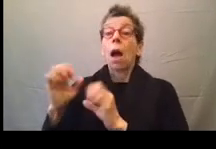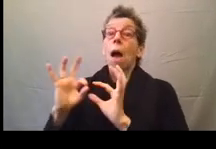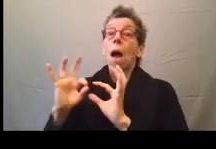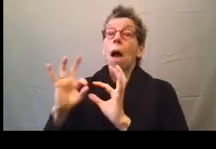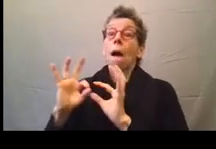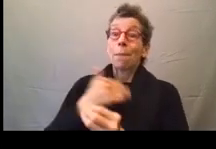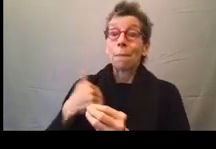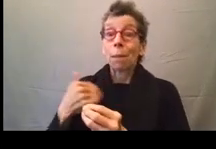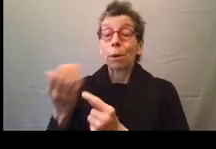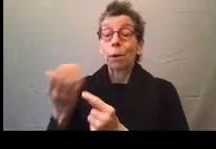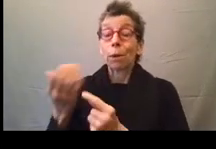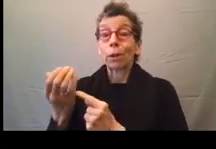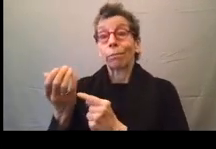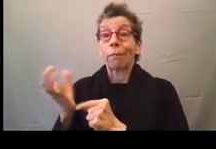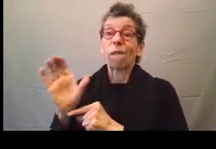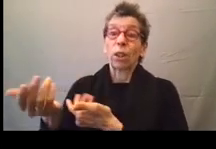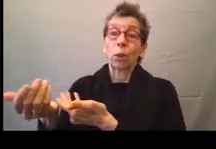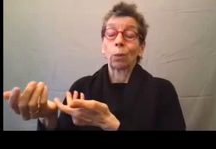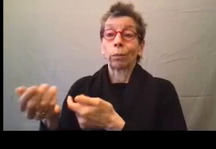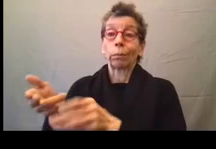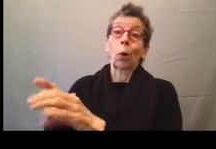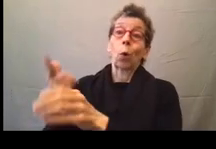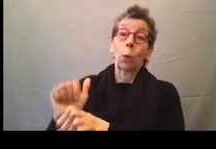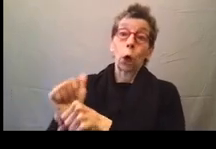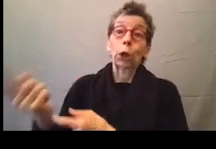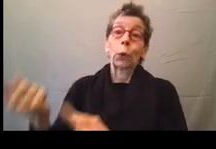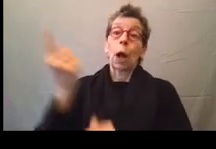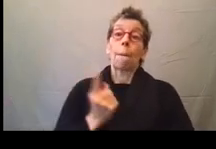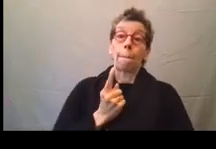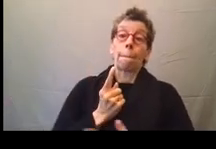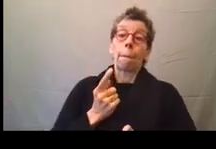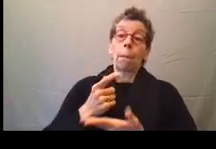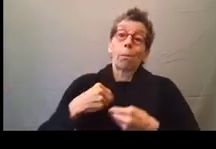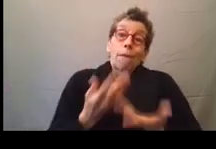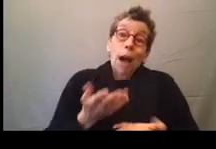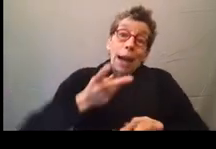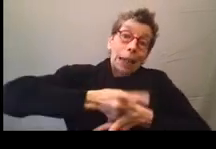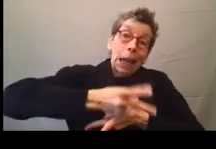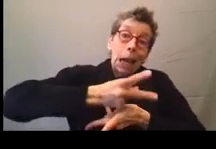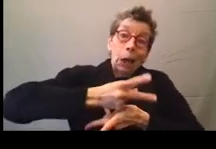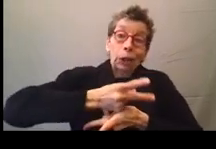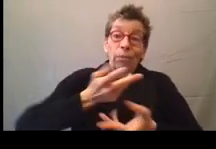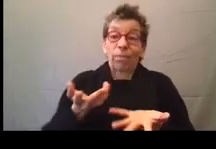in order to provide necessary caregiving and supports for the individual that they love.